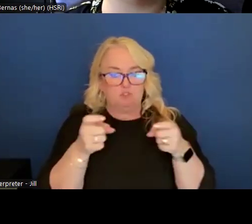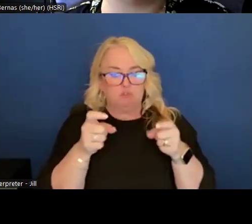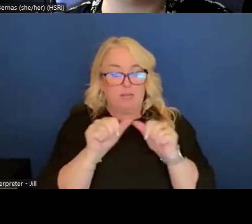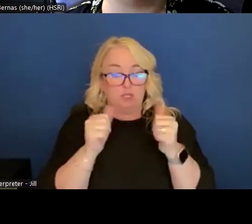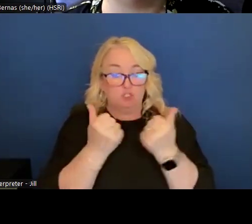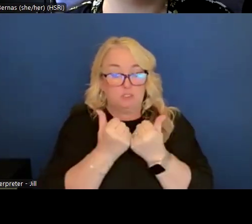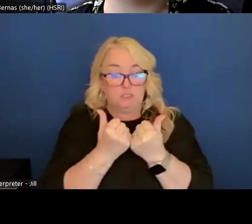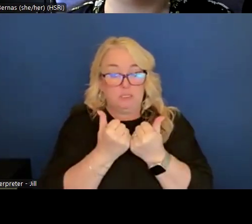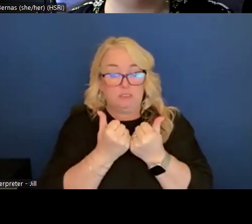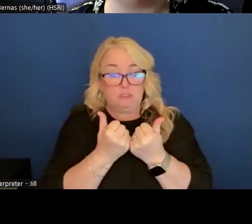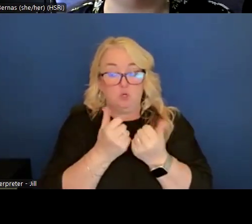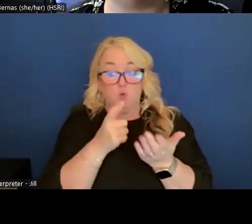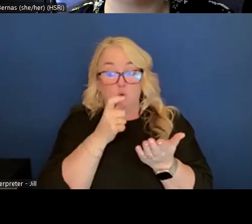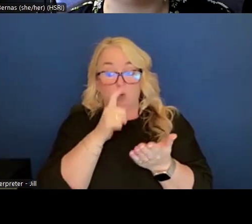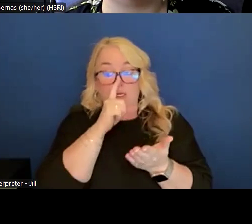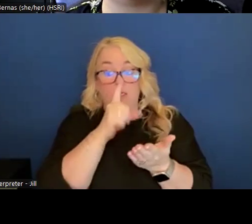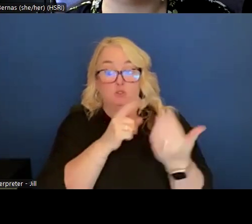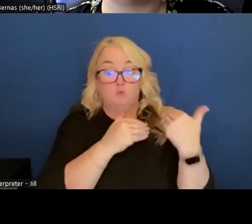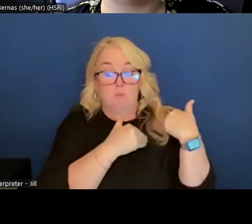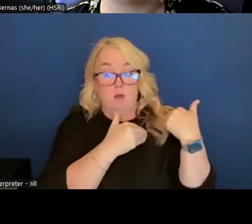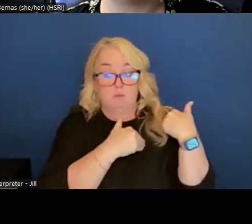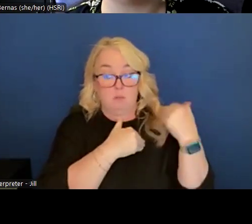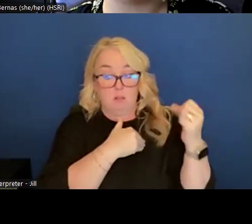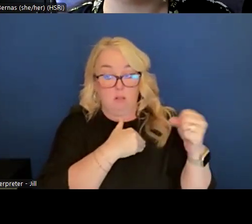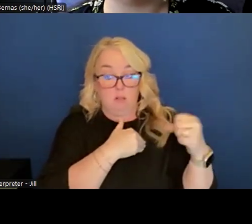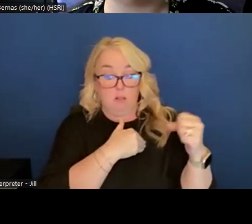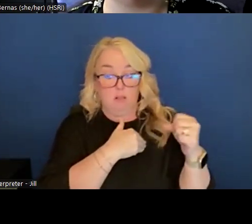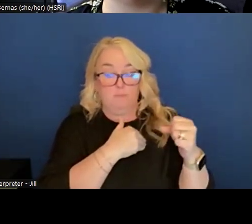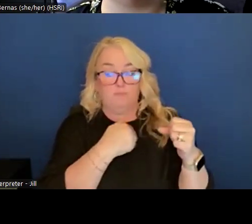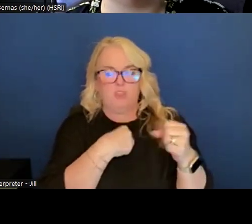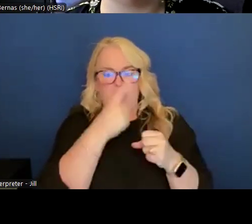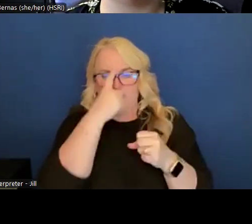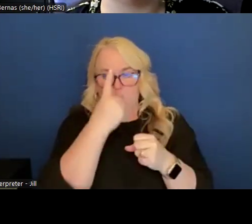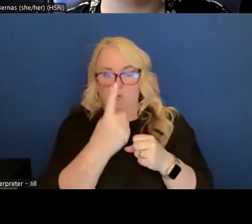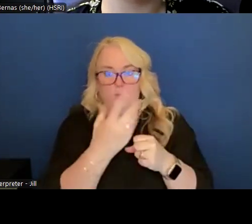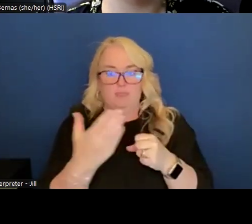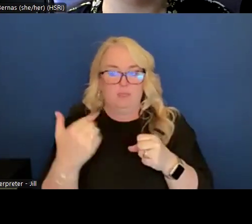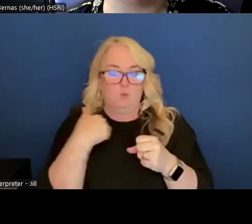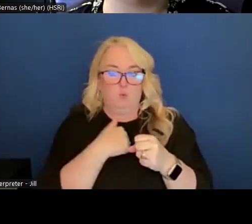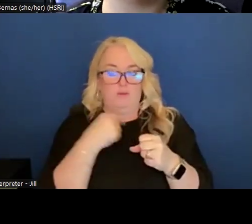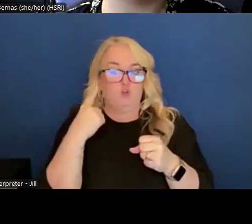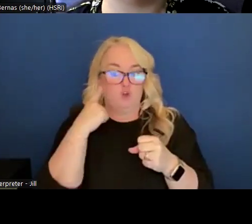who's responsible for them. And I think one of the things that we've heard a lot over the course of this project, is that